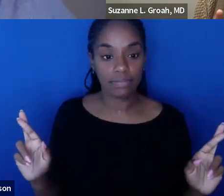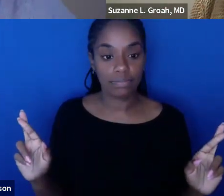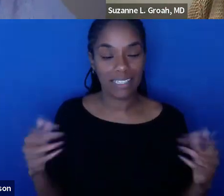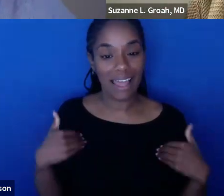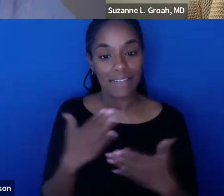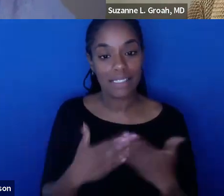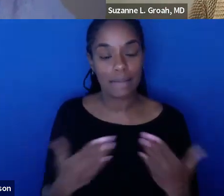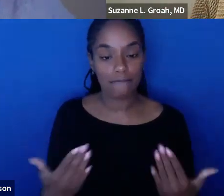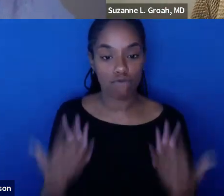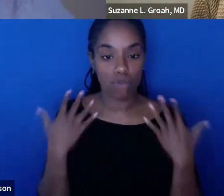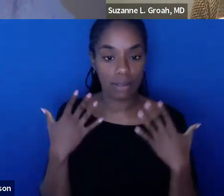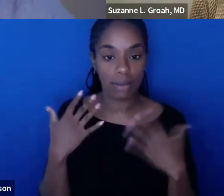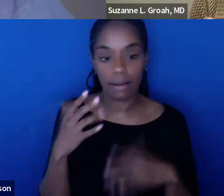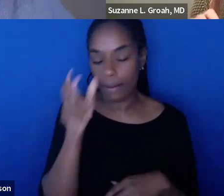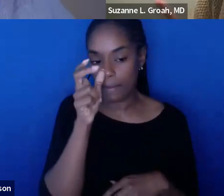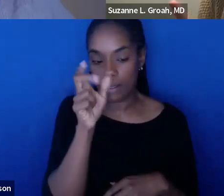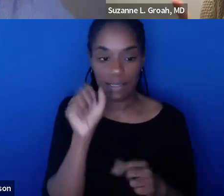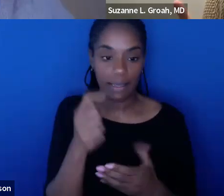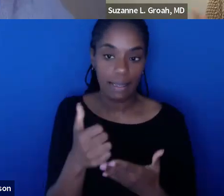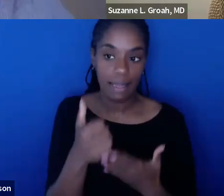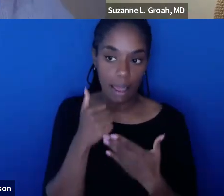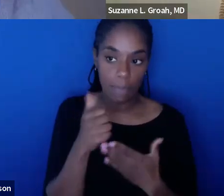that will be able to help the UTI problem.